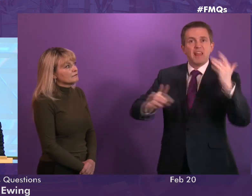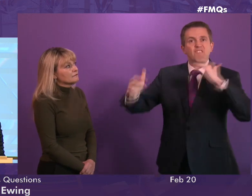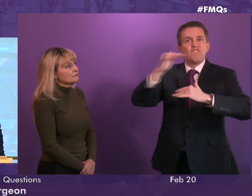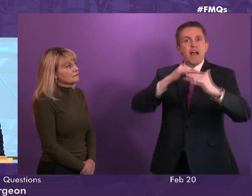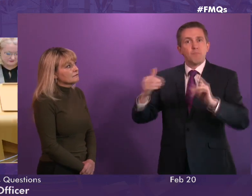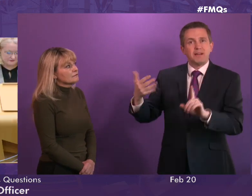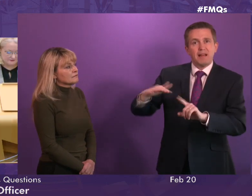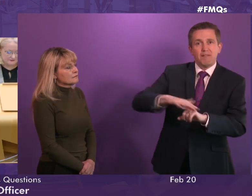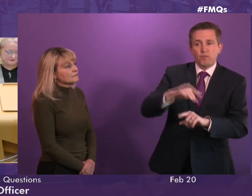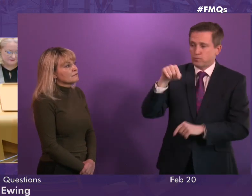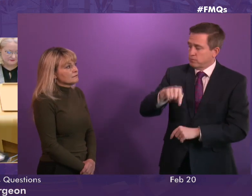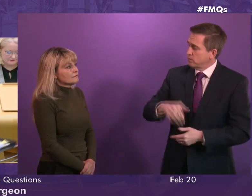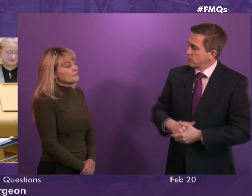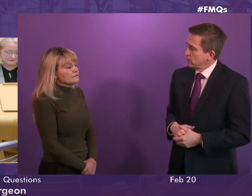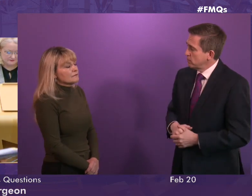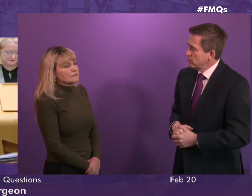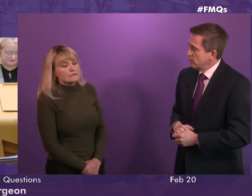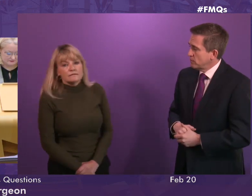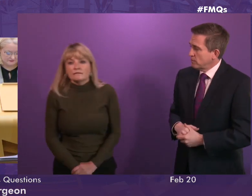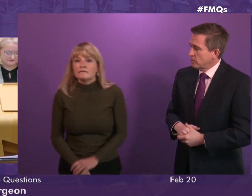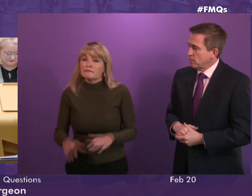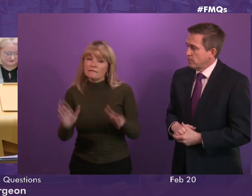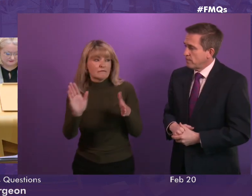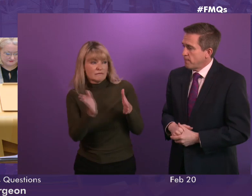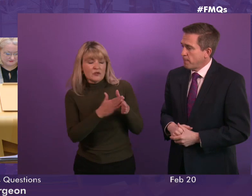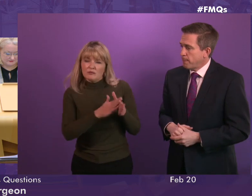The First Minister (Nicola Sturgeon): I thank Annabelle Ewing for raising what is